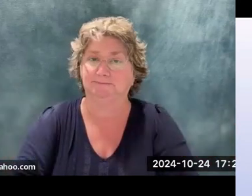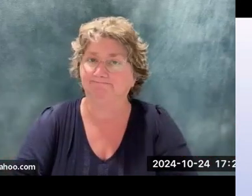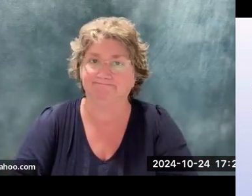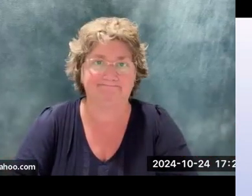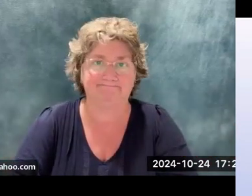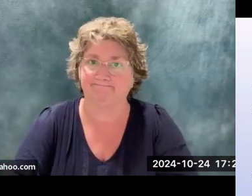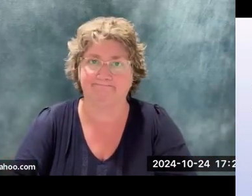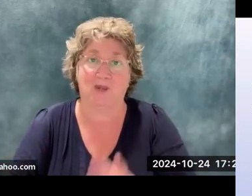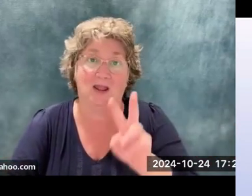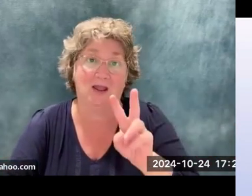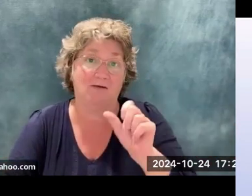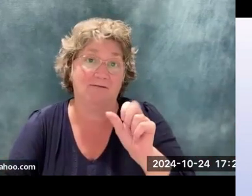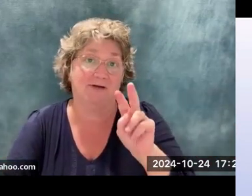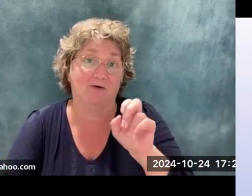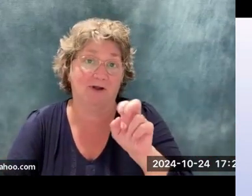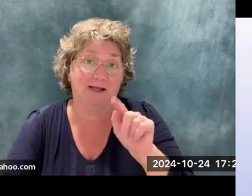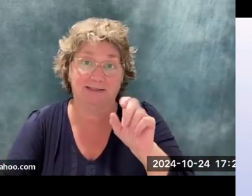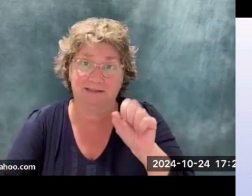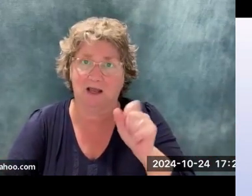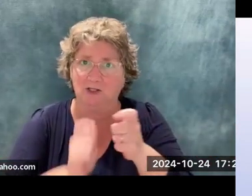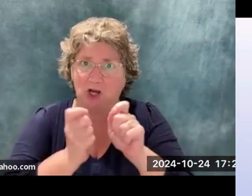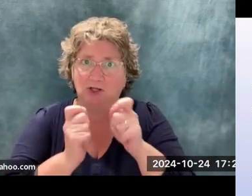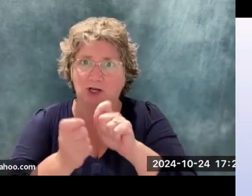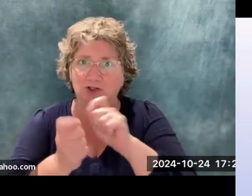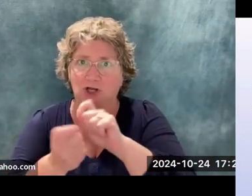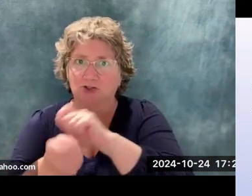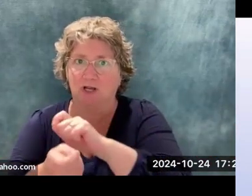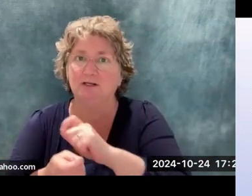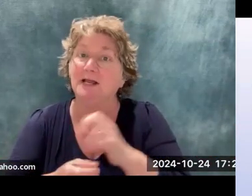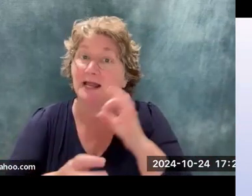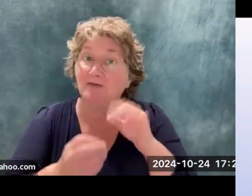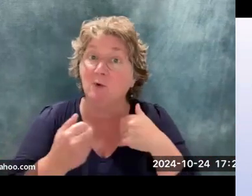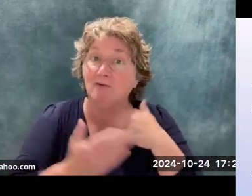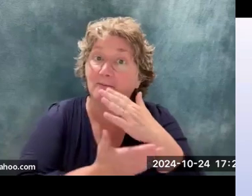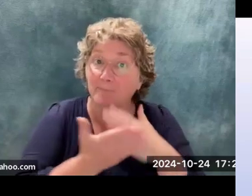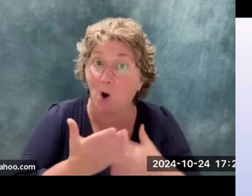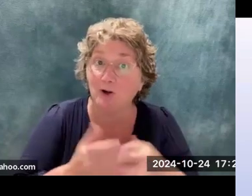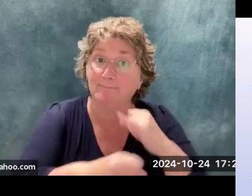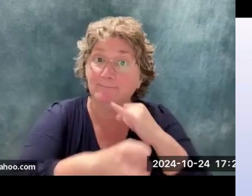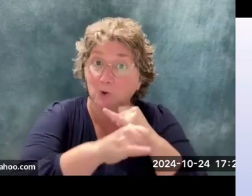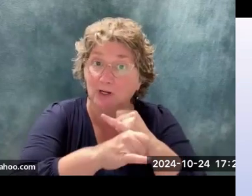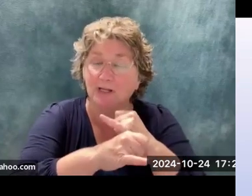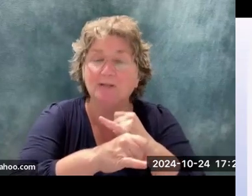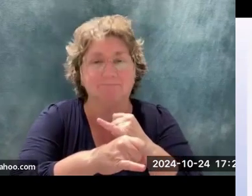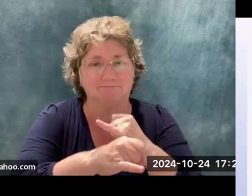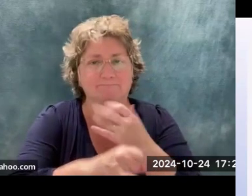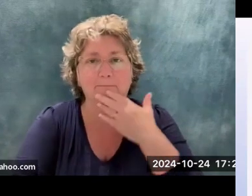And even if we have a partial immunity to a new strain, we'll be much better off.